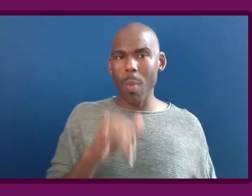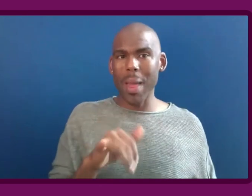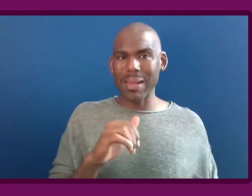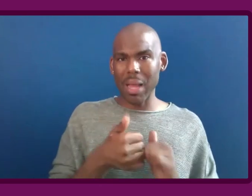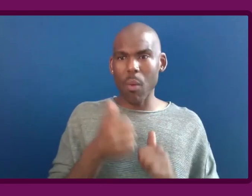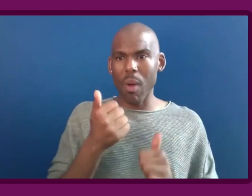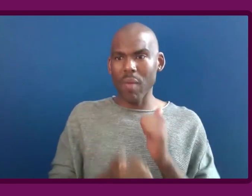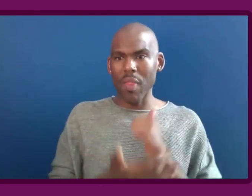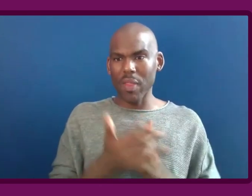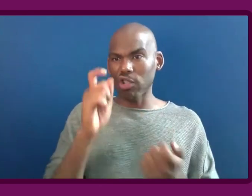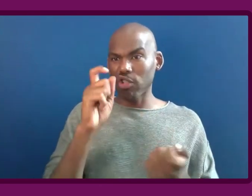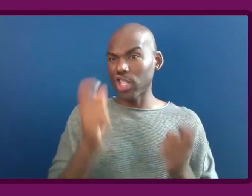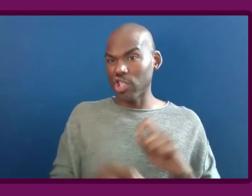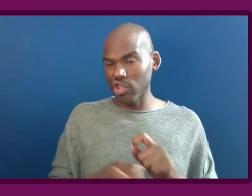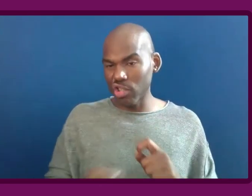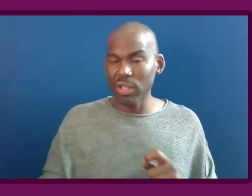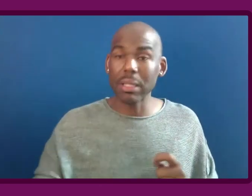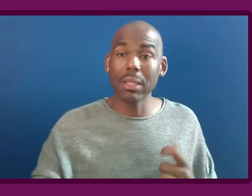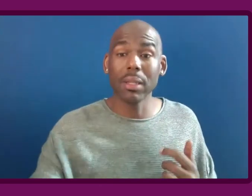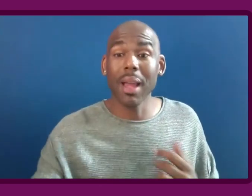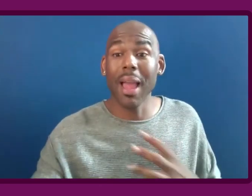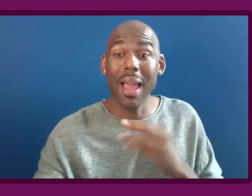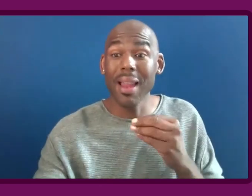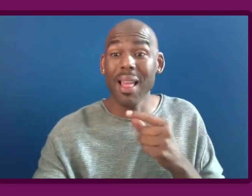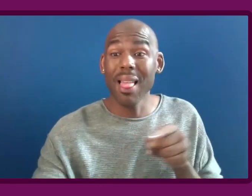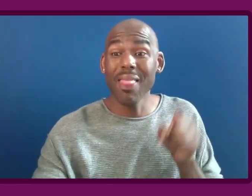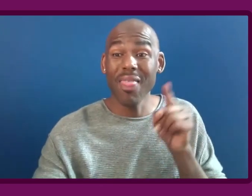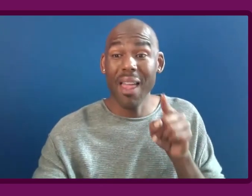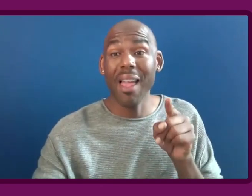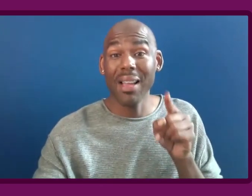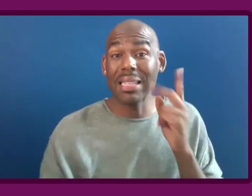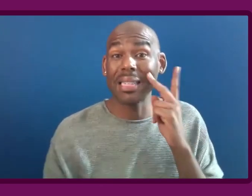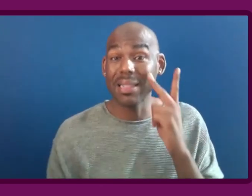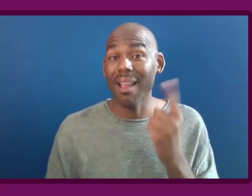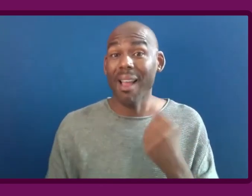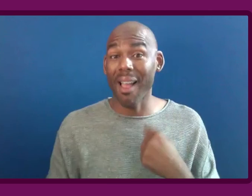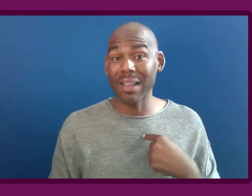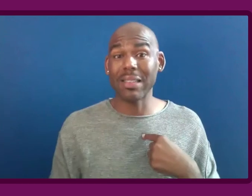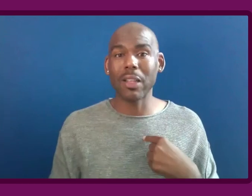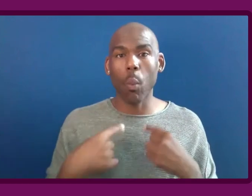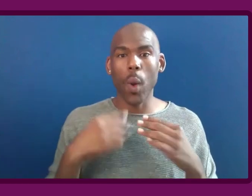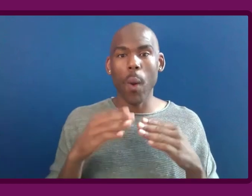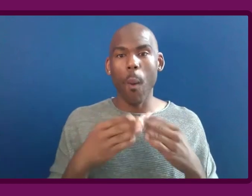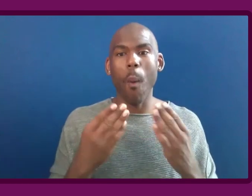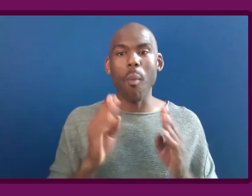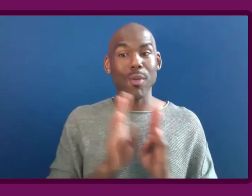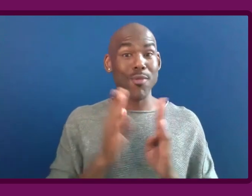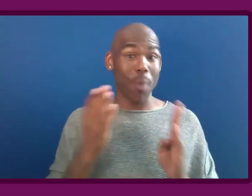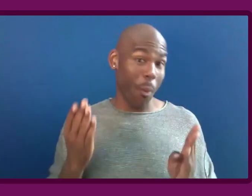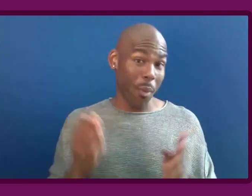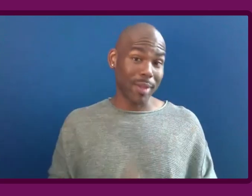and I've been to her home like three, four times. I love her. I identified with her eventually,